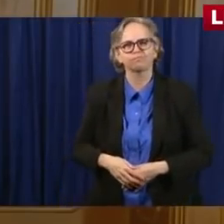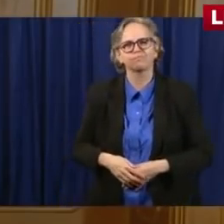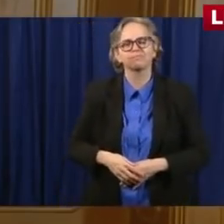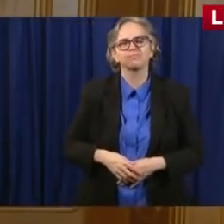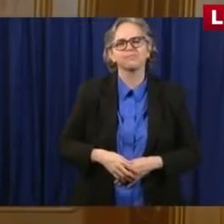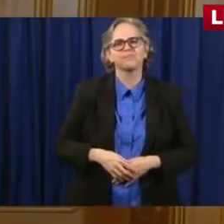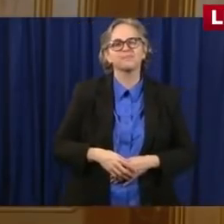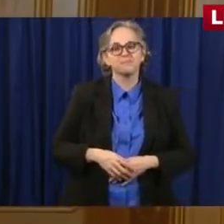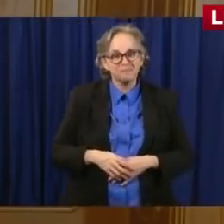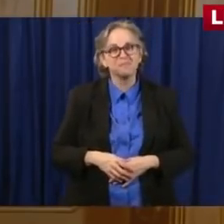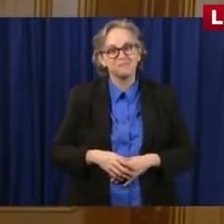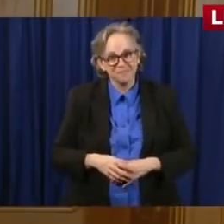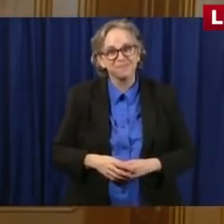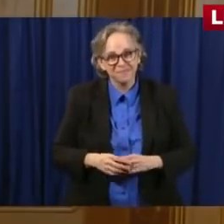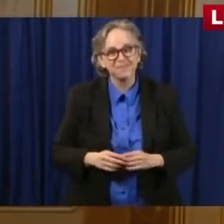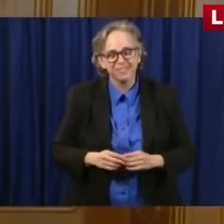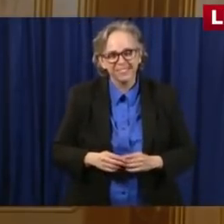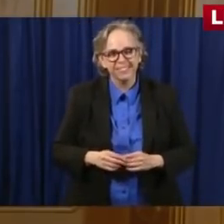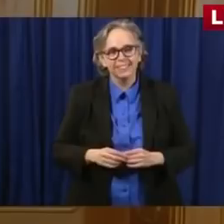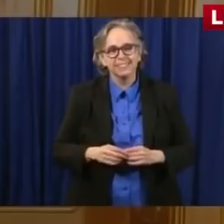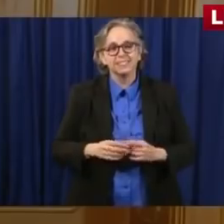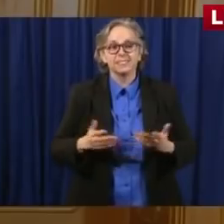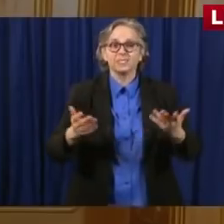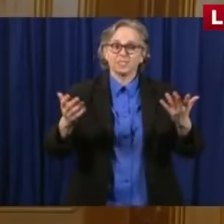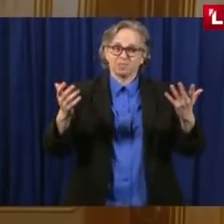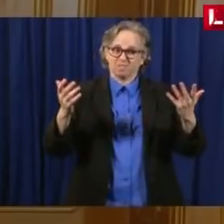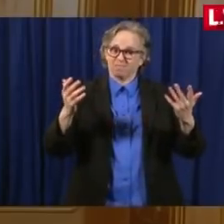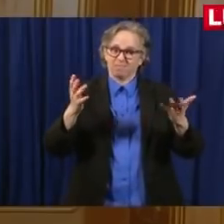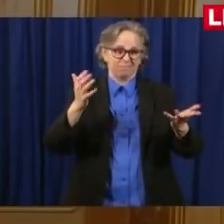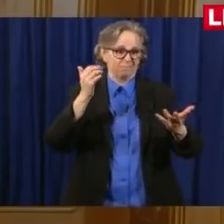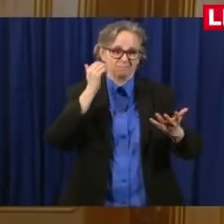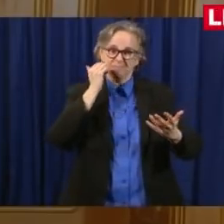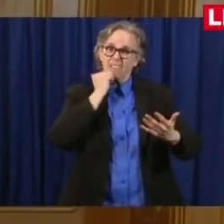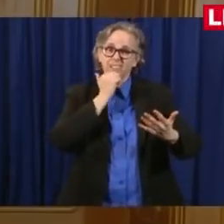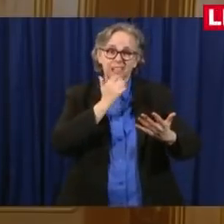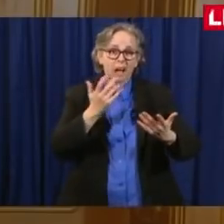WE ARE VERY APPRECIATIVE OF THEM FOR DOING THAT.